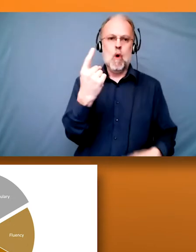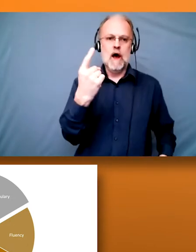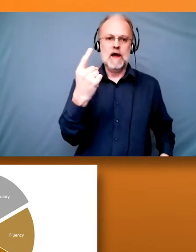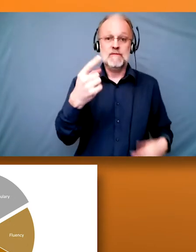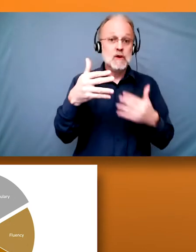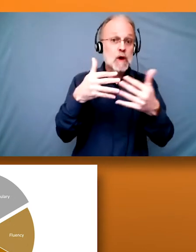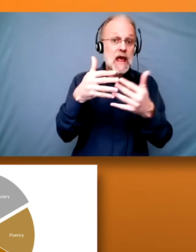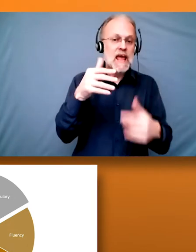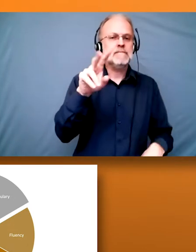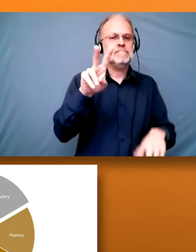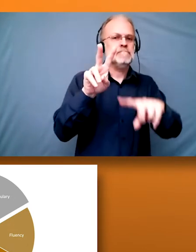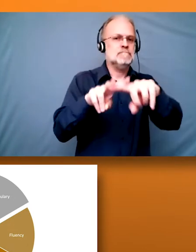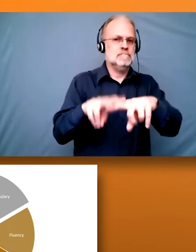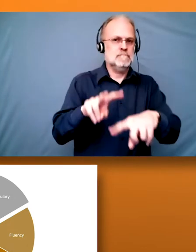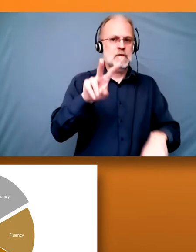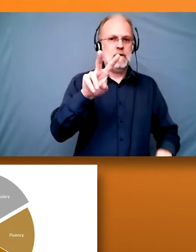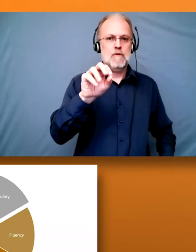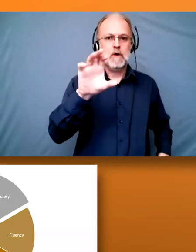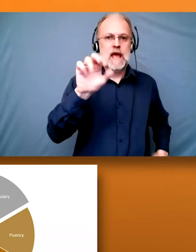that one little gray piece there.